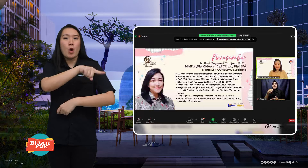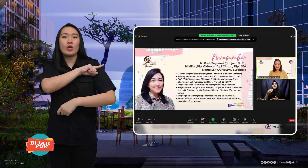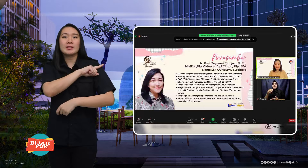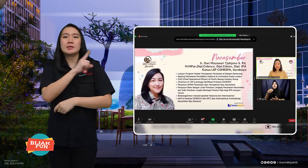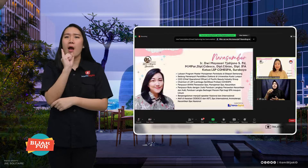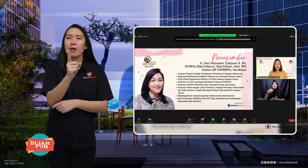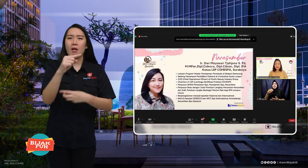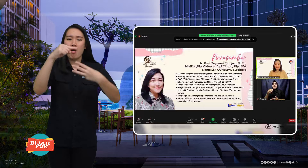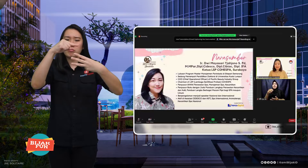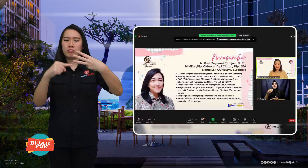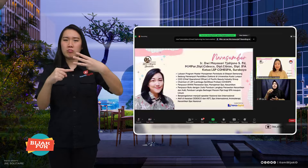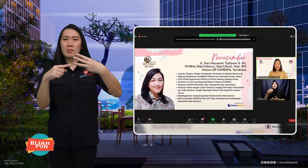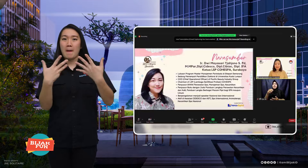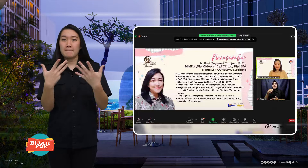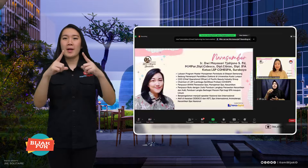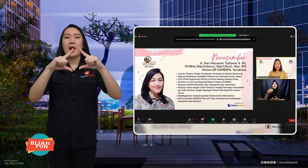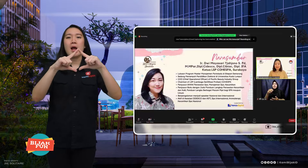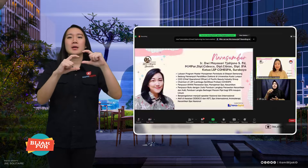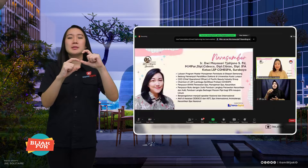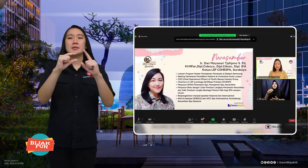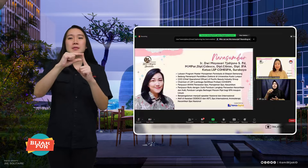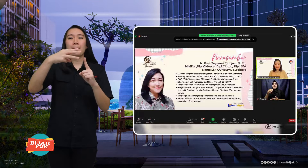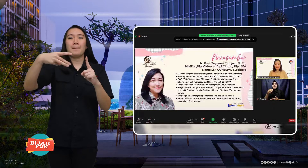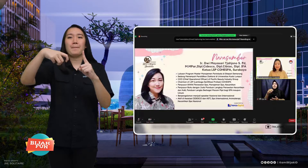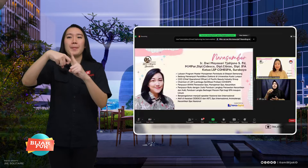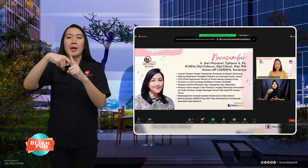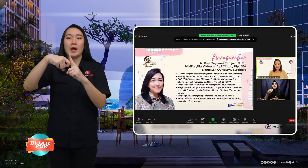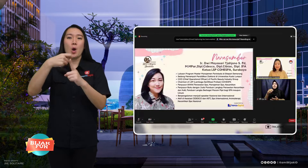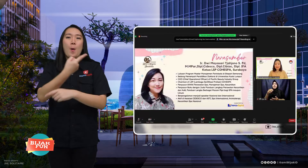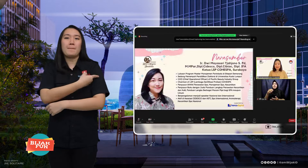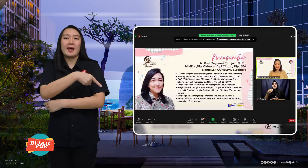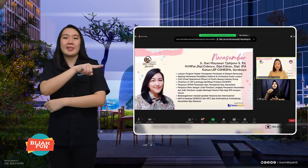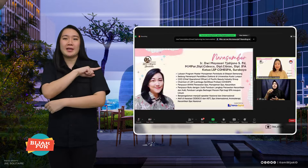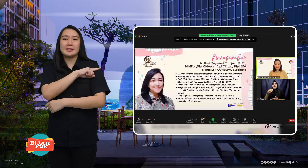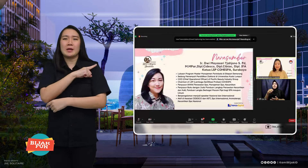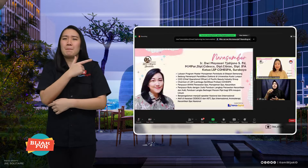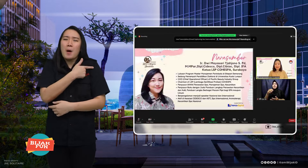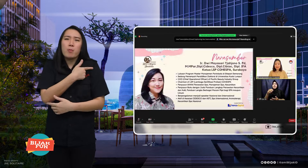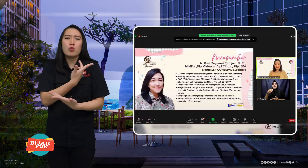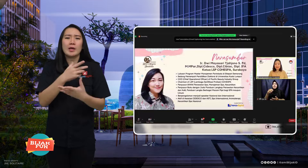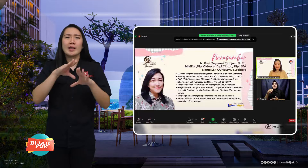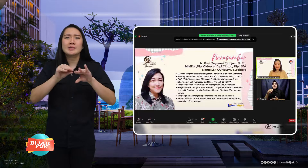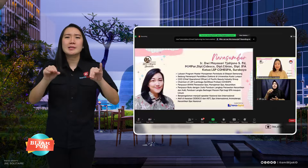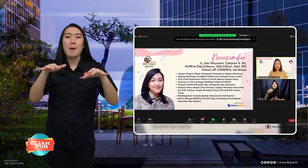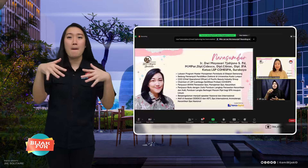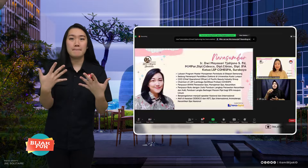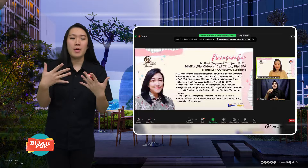There are 3 aspects of work ability competence, namely,